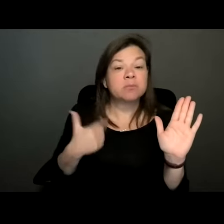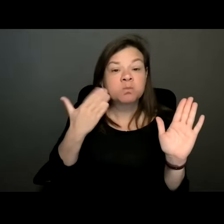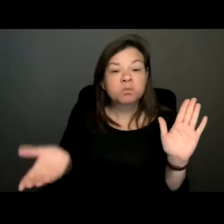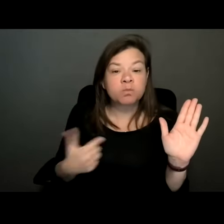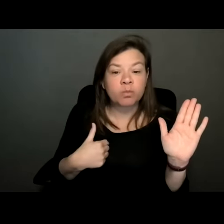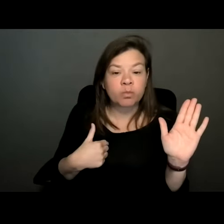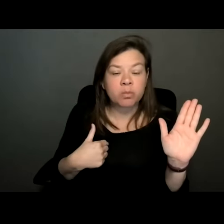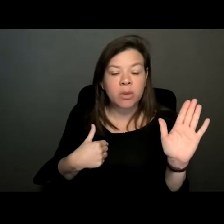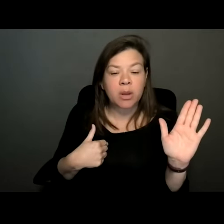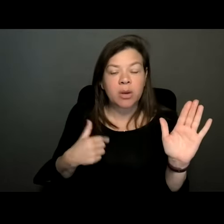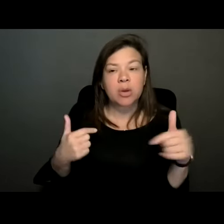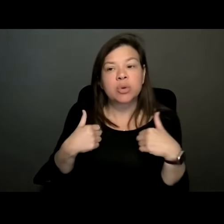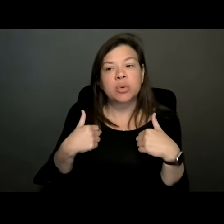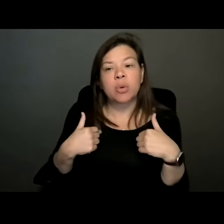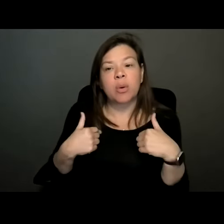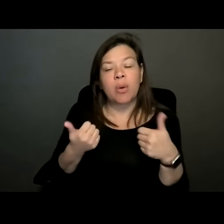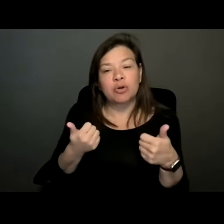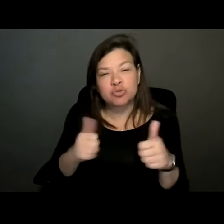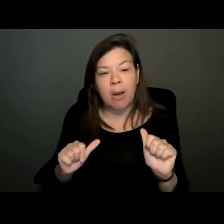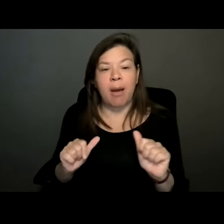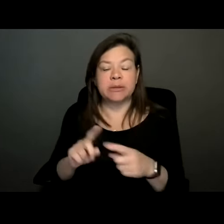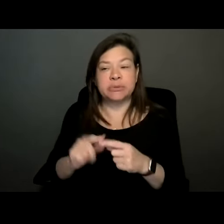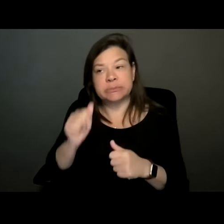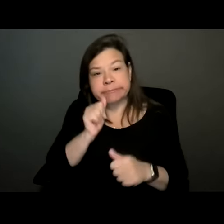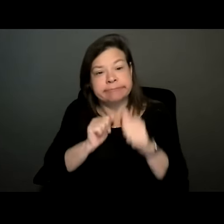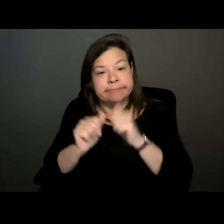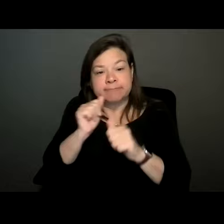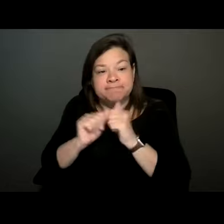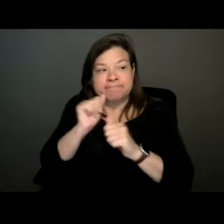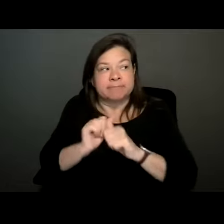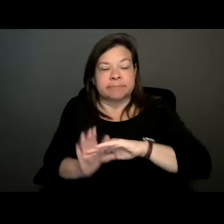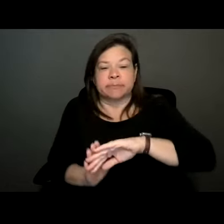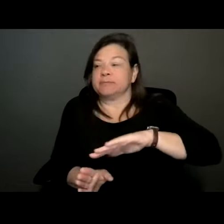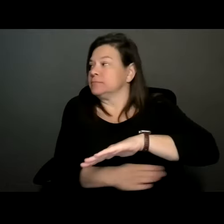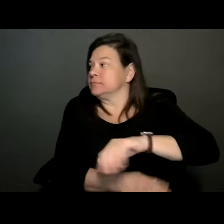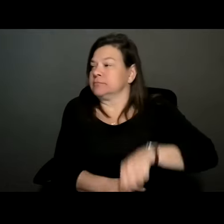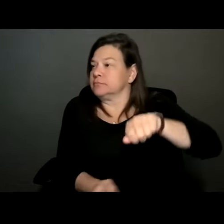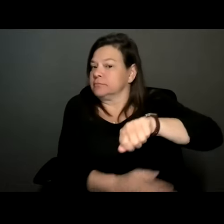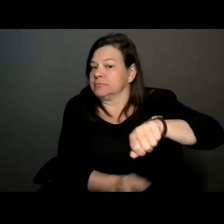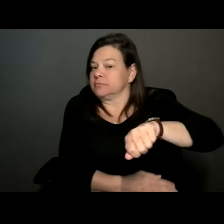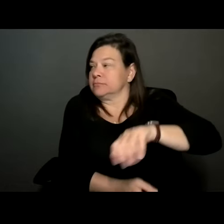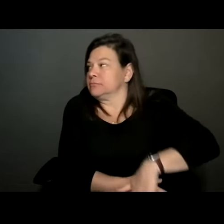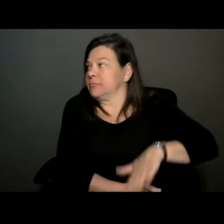into just trying to push through, to not talk about it, to not be the, quote unquote, diva.